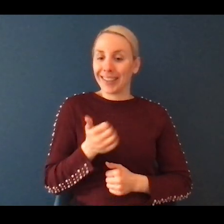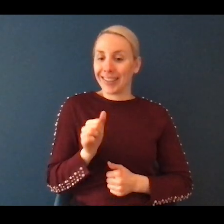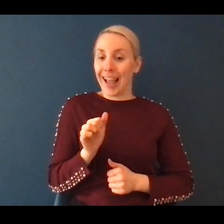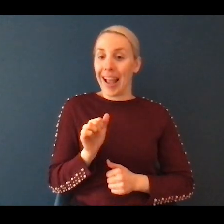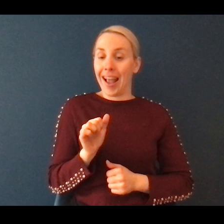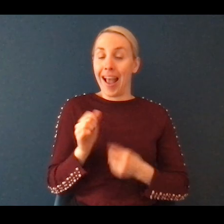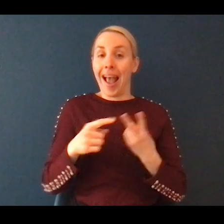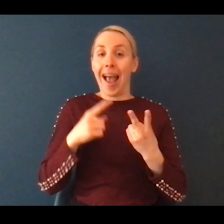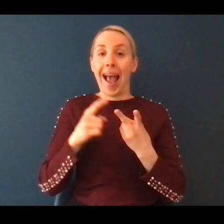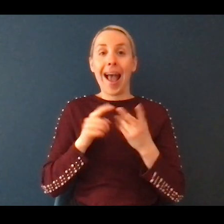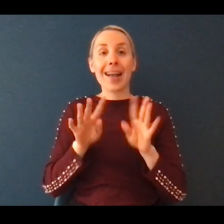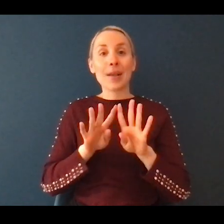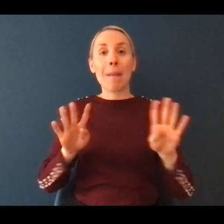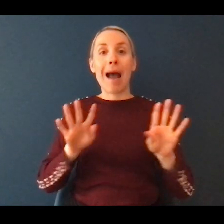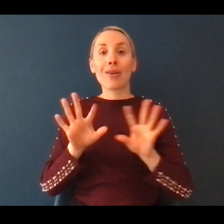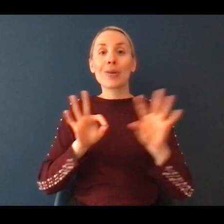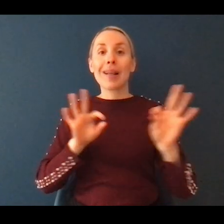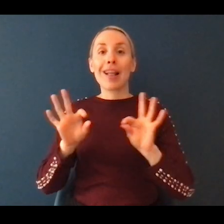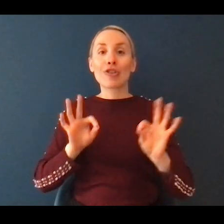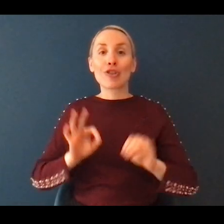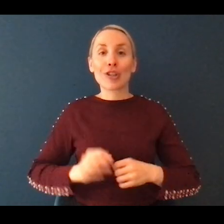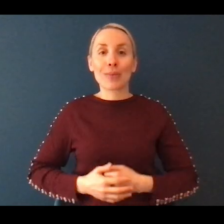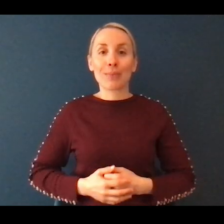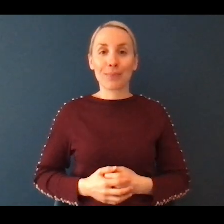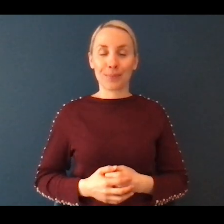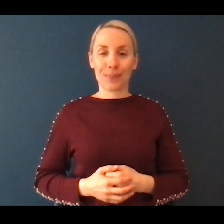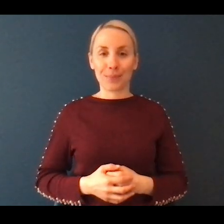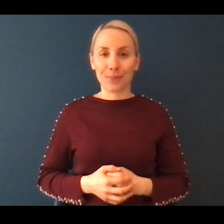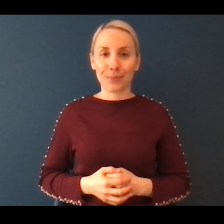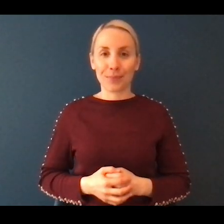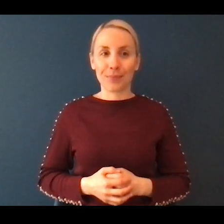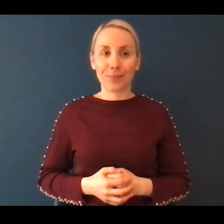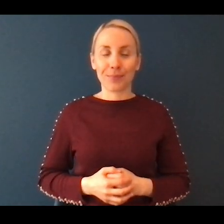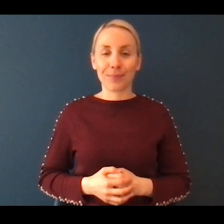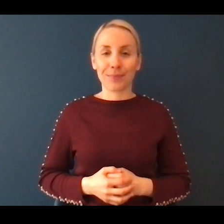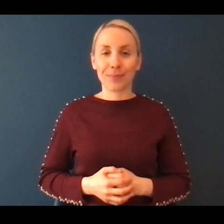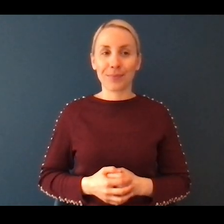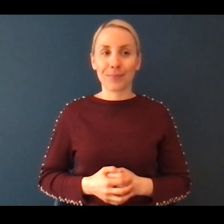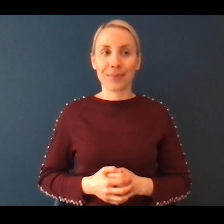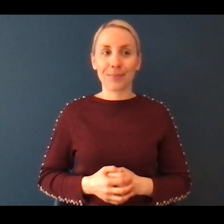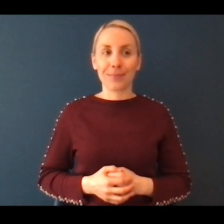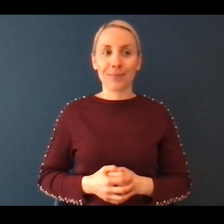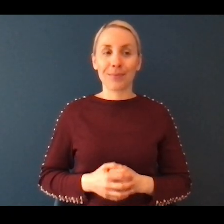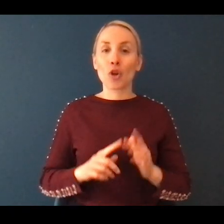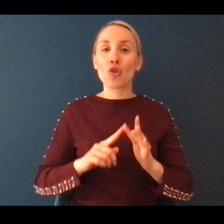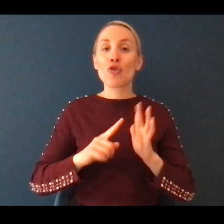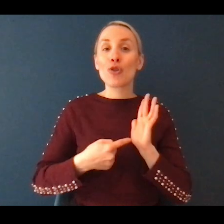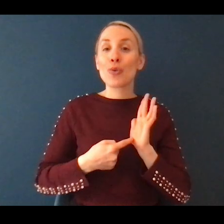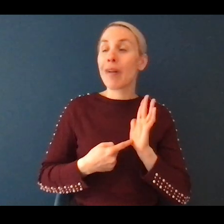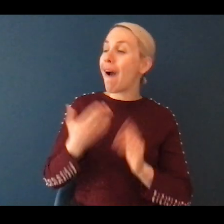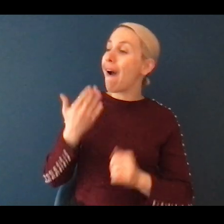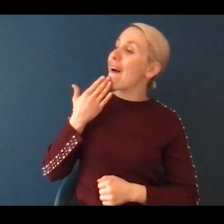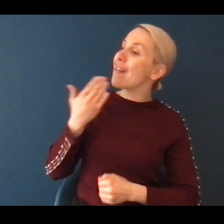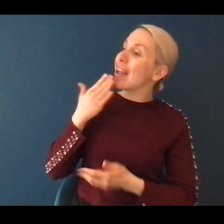move into the questions. Thank you Harriet and thank you Alejandra and Silvia for joining